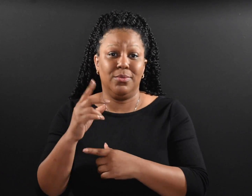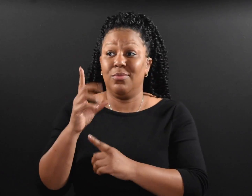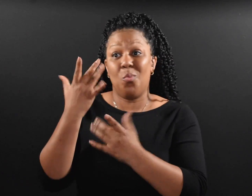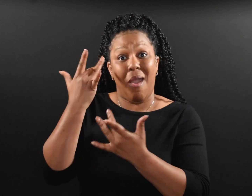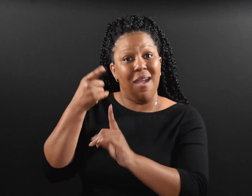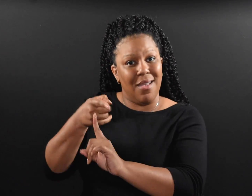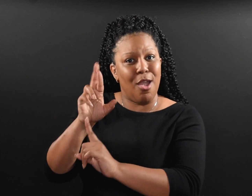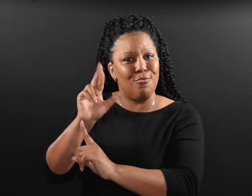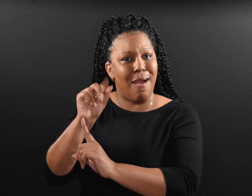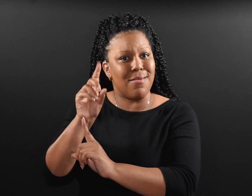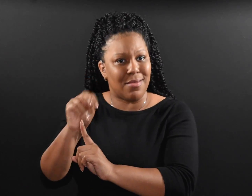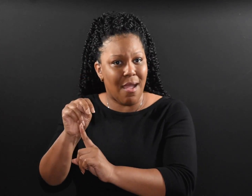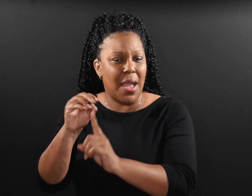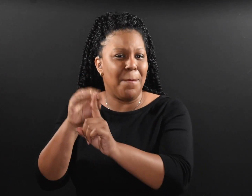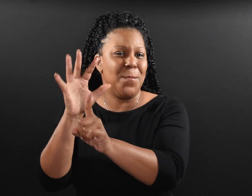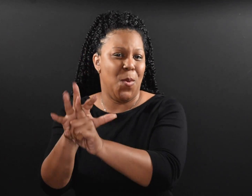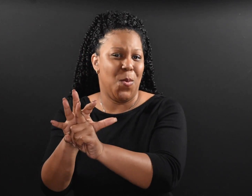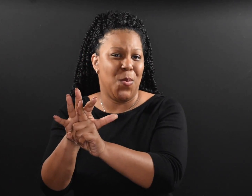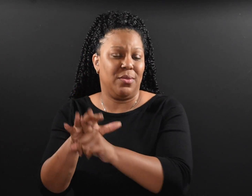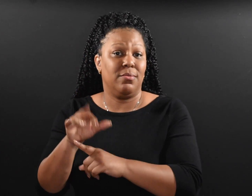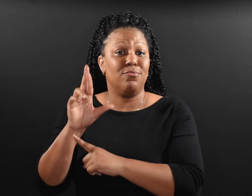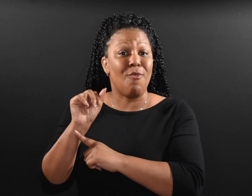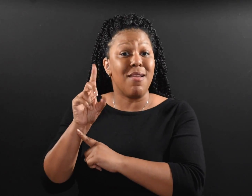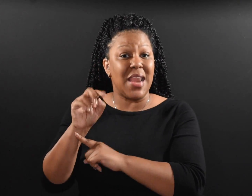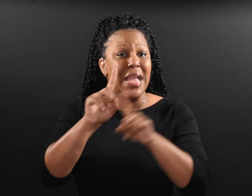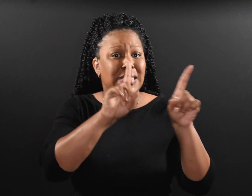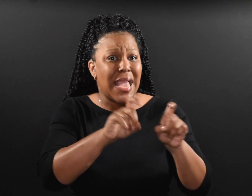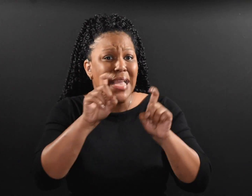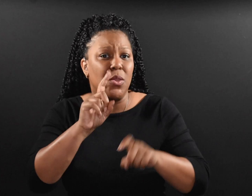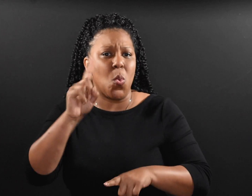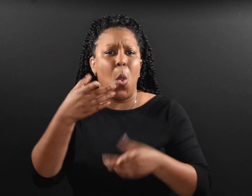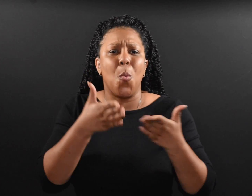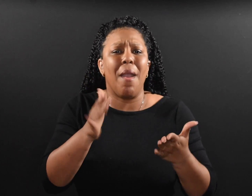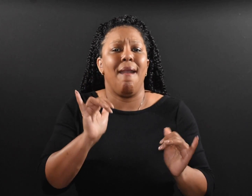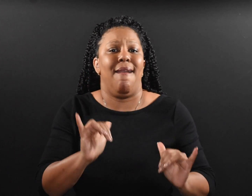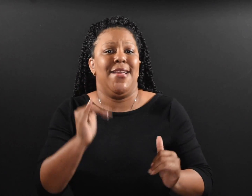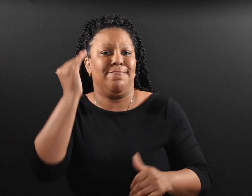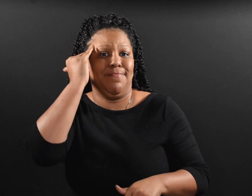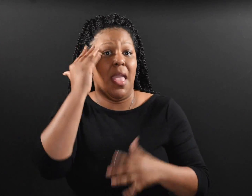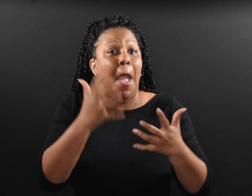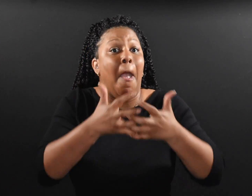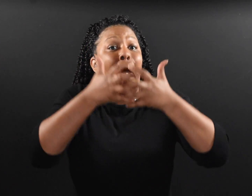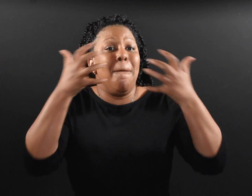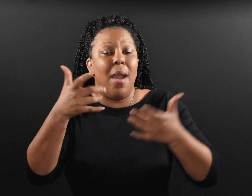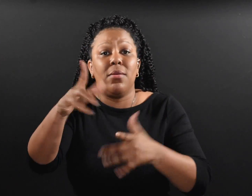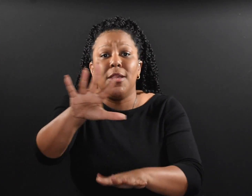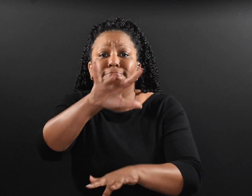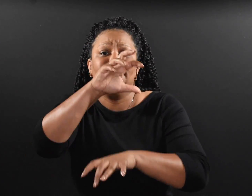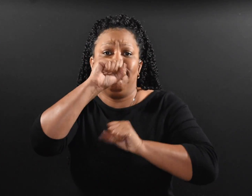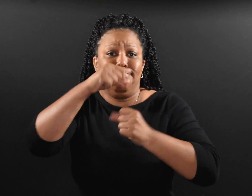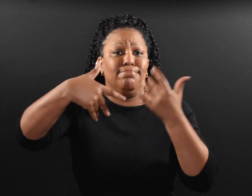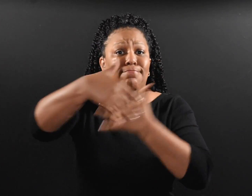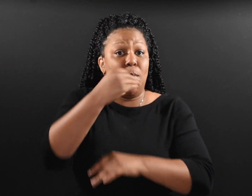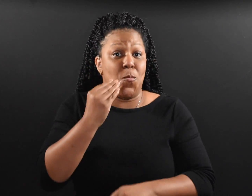to radon exposure. A radon test is the only way to know how much radon is in your home.